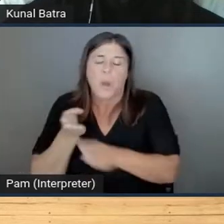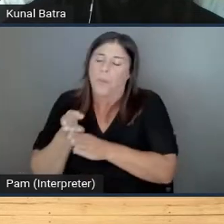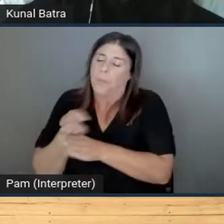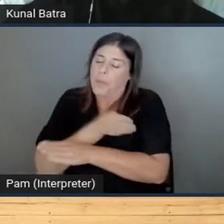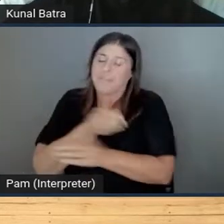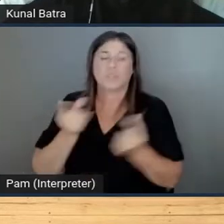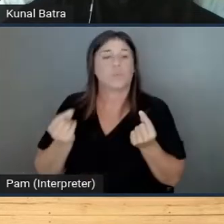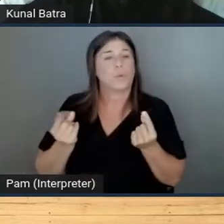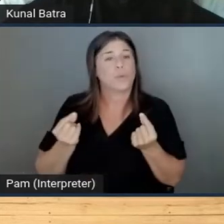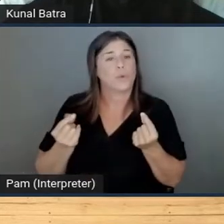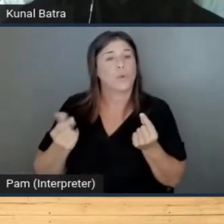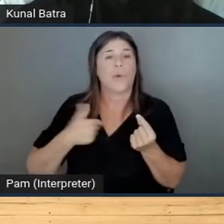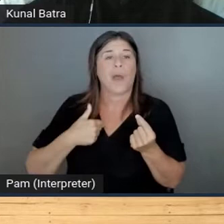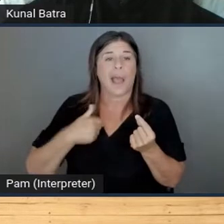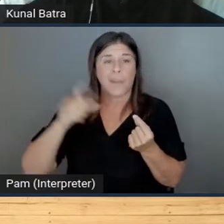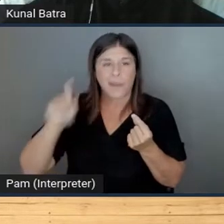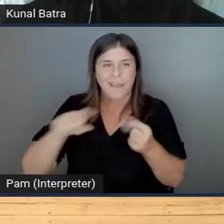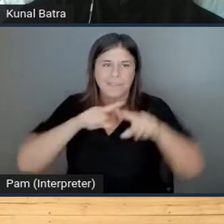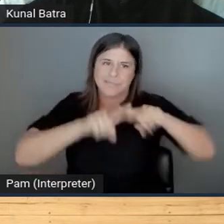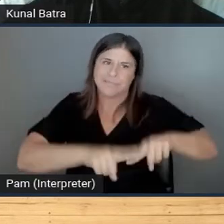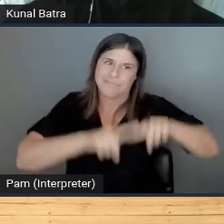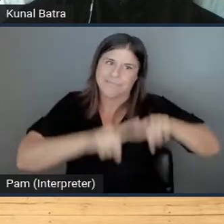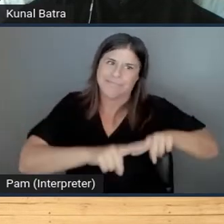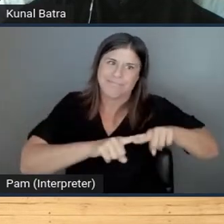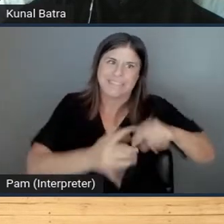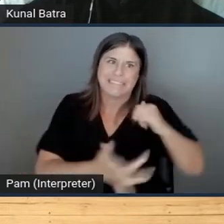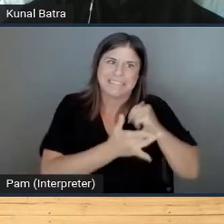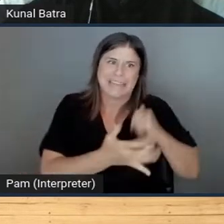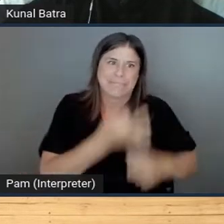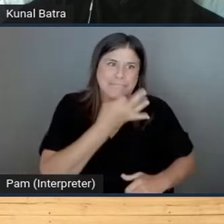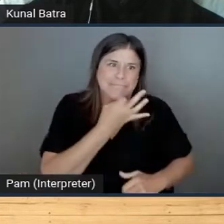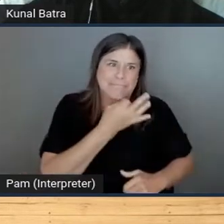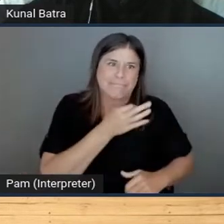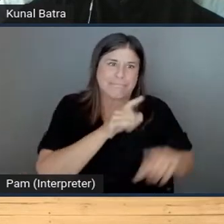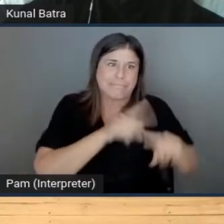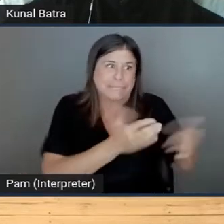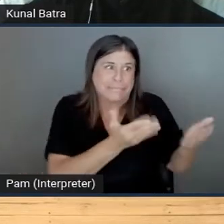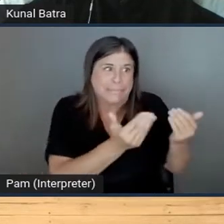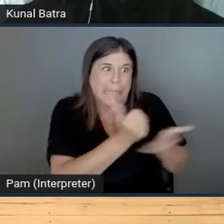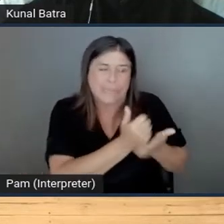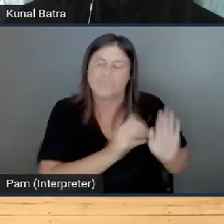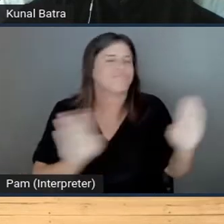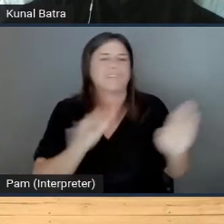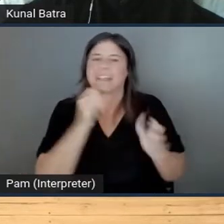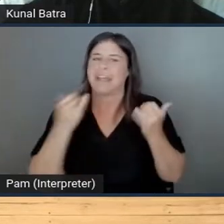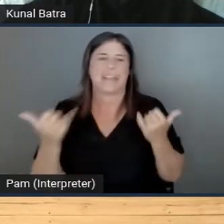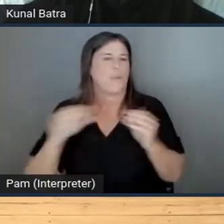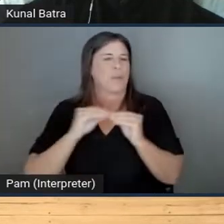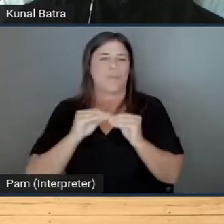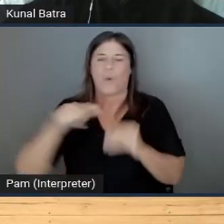is that I would have to rely on a technical user. Not anymore. In QuickSight, what I would do